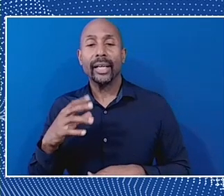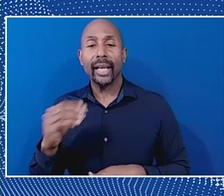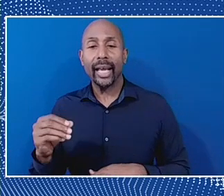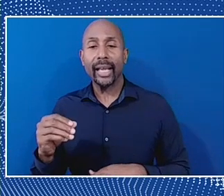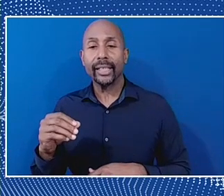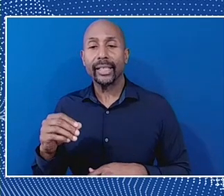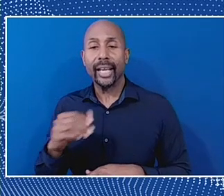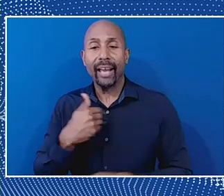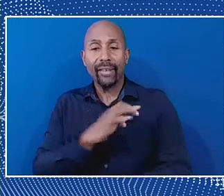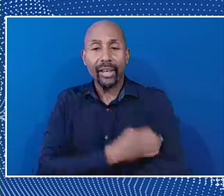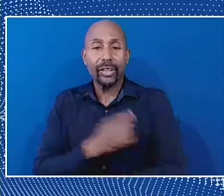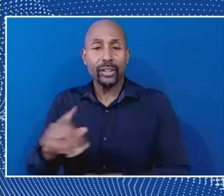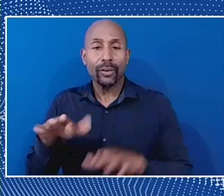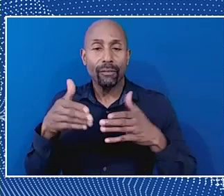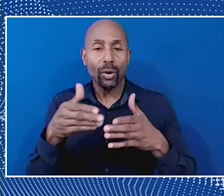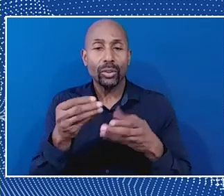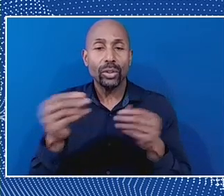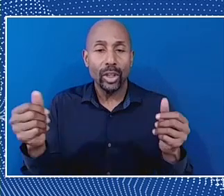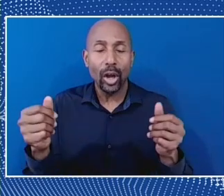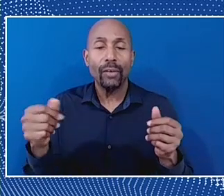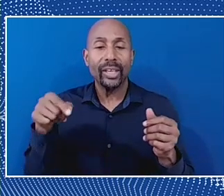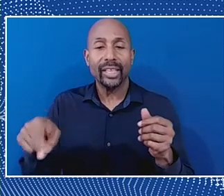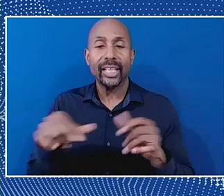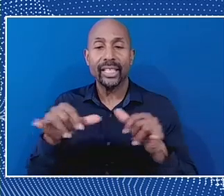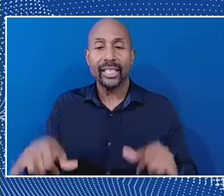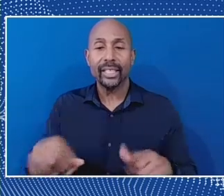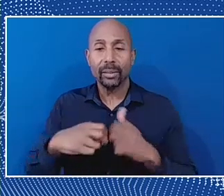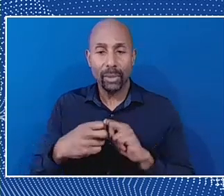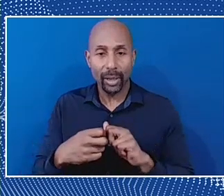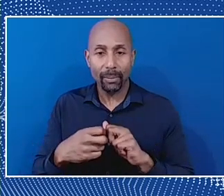Thank you for your time. Thank you, Christian.